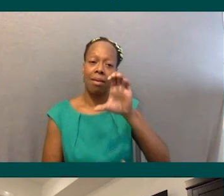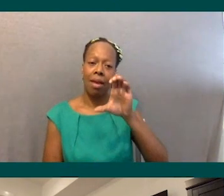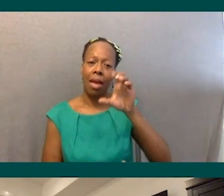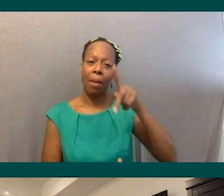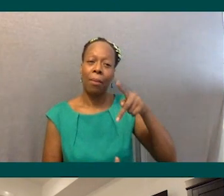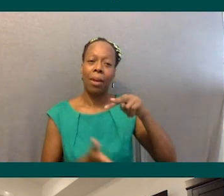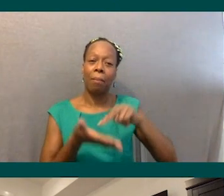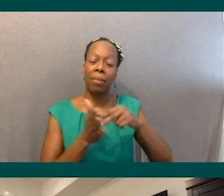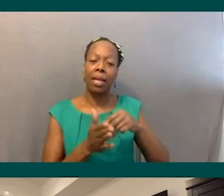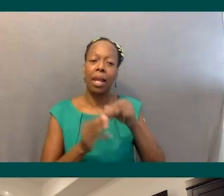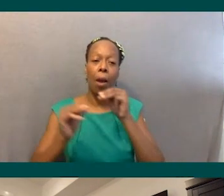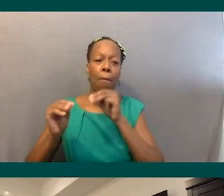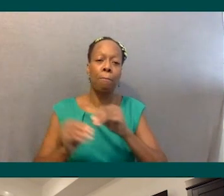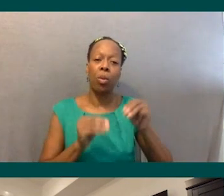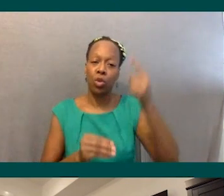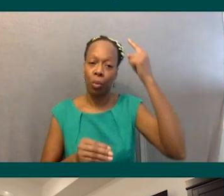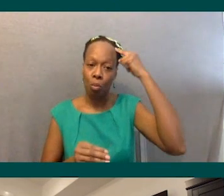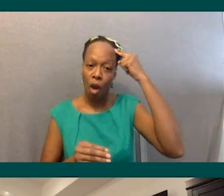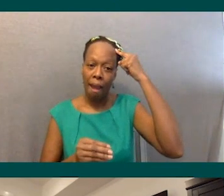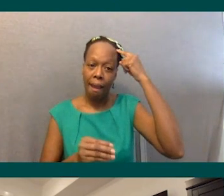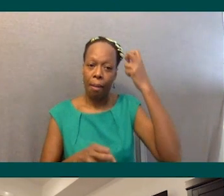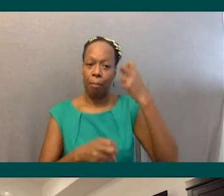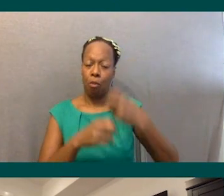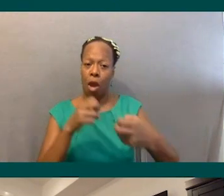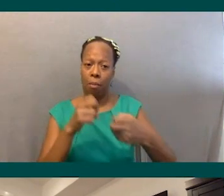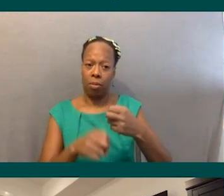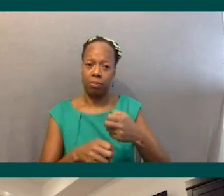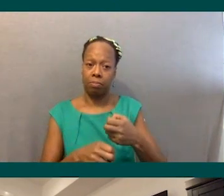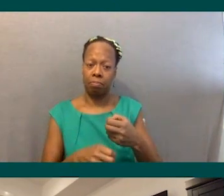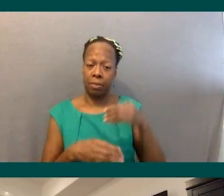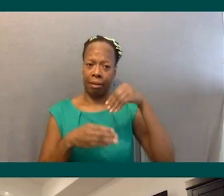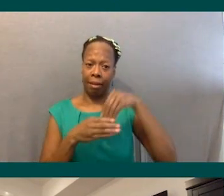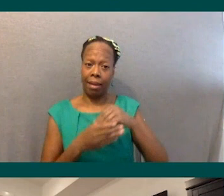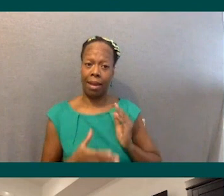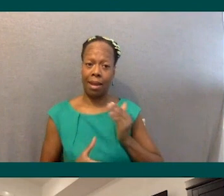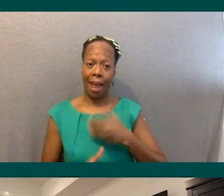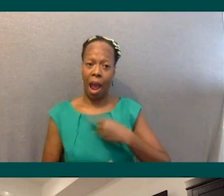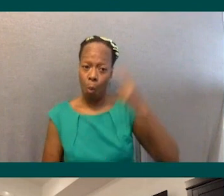So in the brain, we have parts for feeling the sensation,